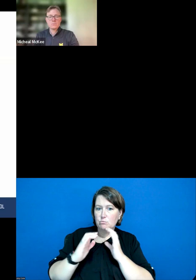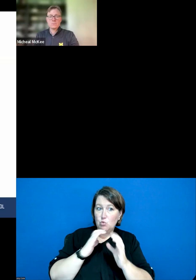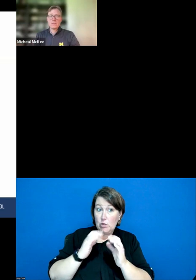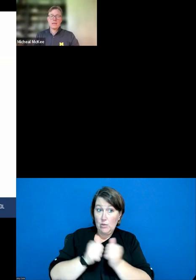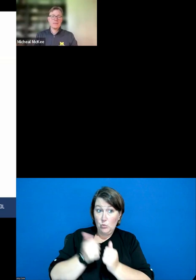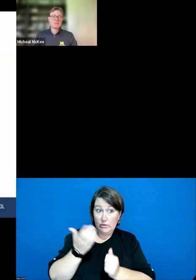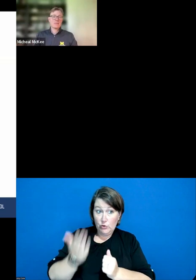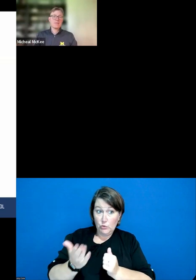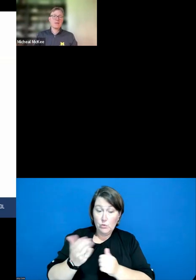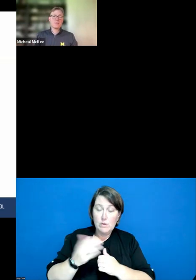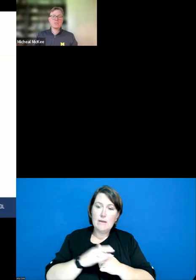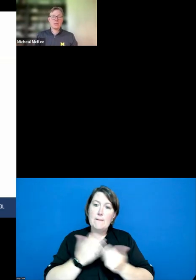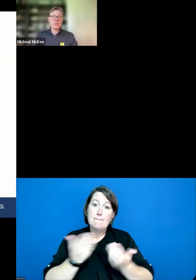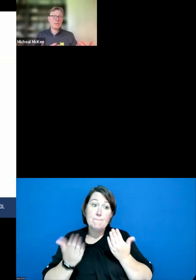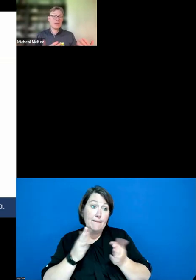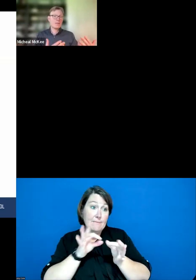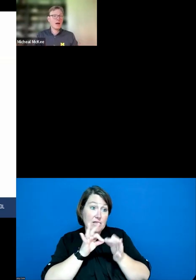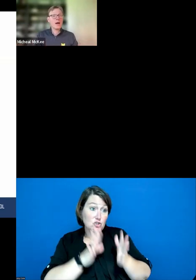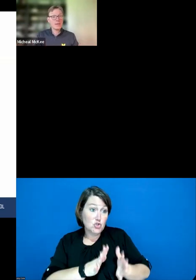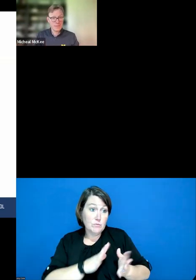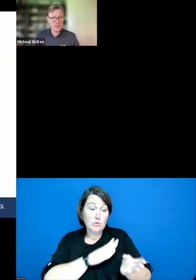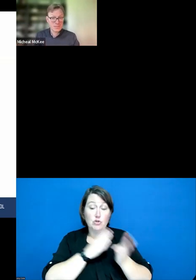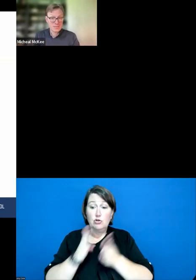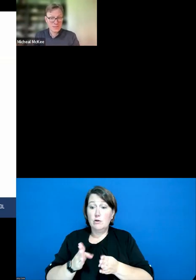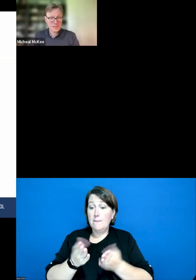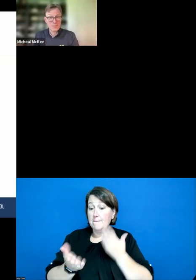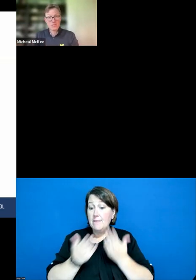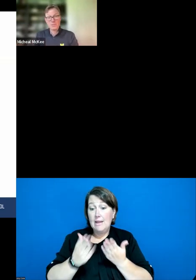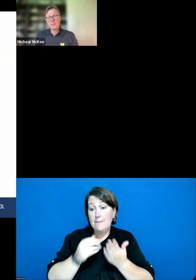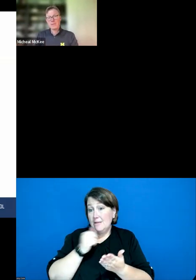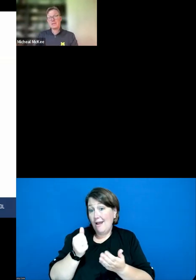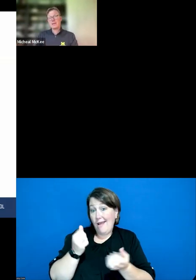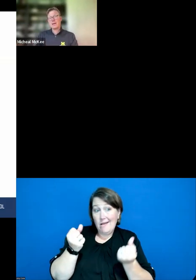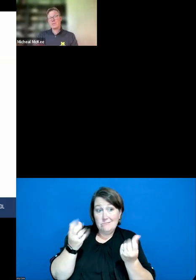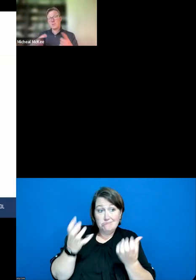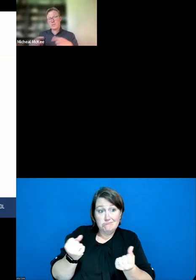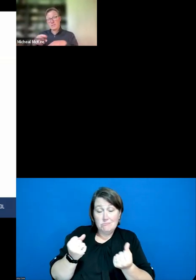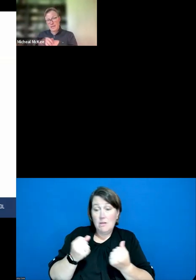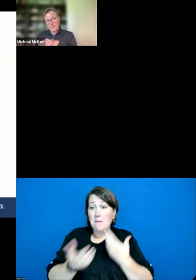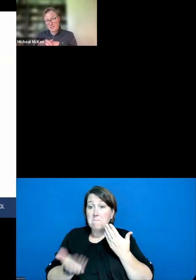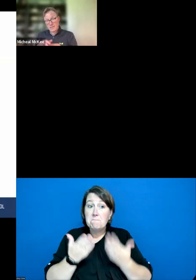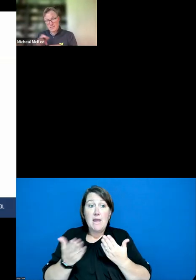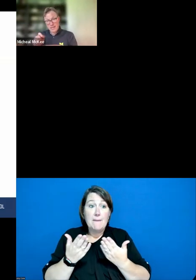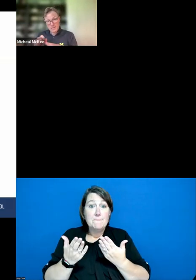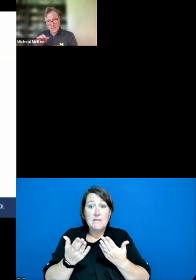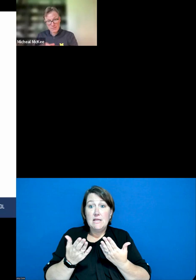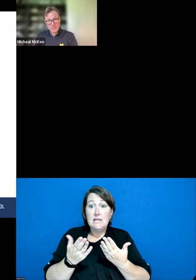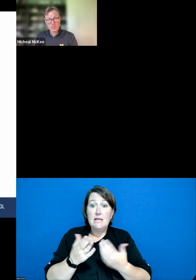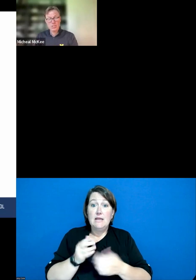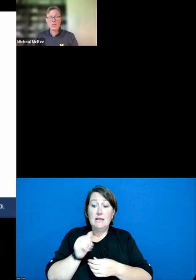It may be a sign language. It may be not in American sign language, it may be doing exact English.